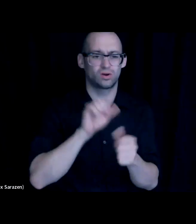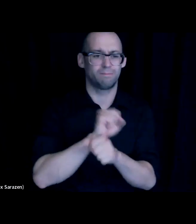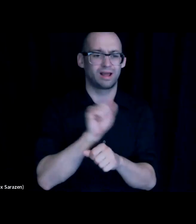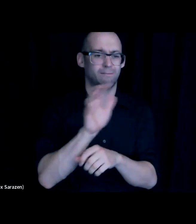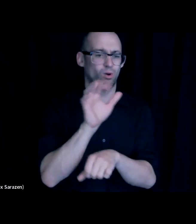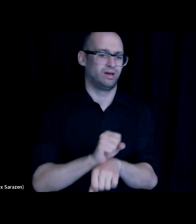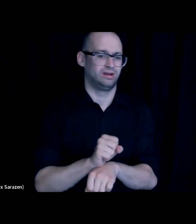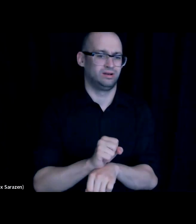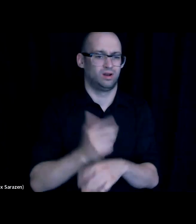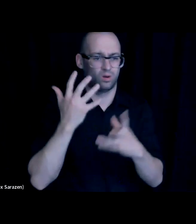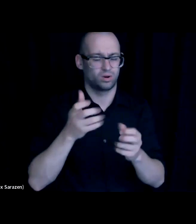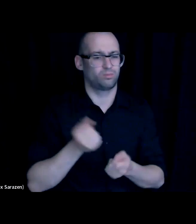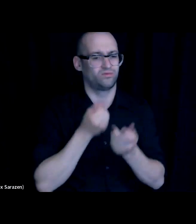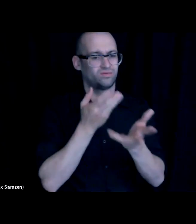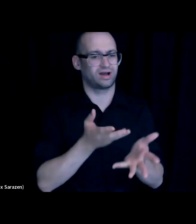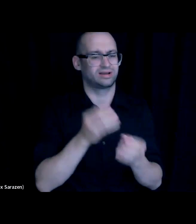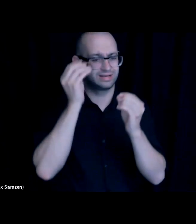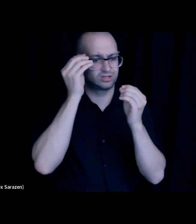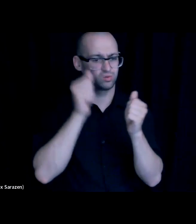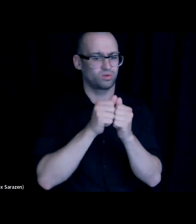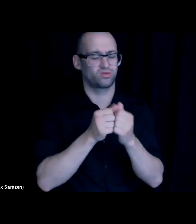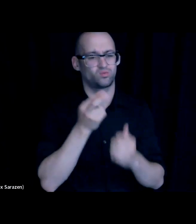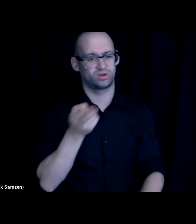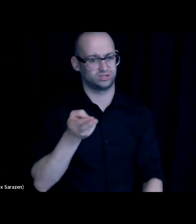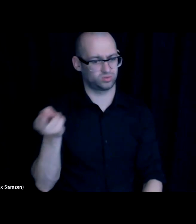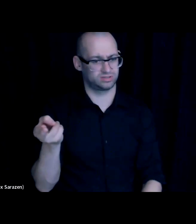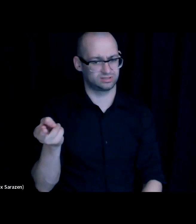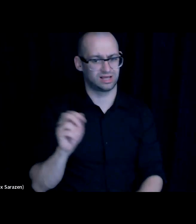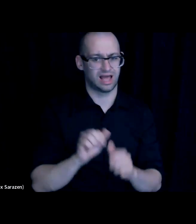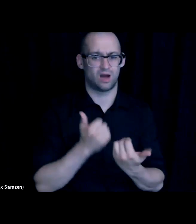able to provide our teachers with resources, to be able to conduct those lessons. So we